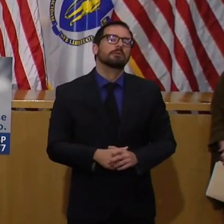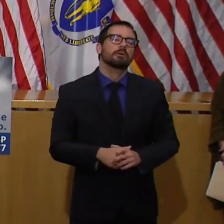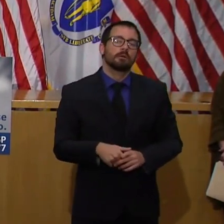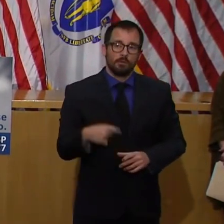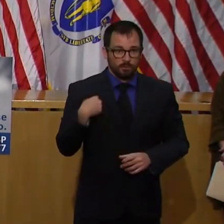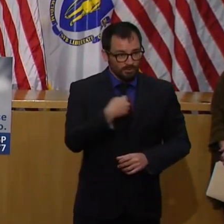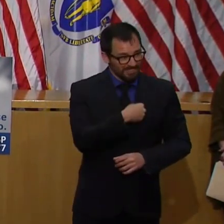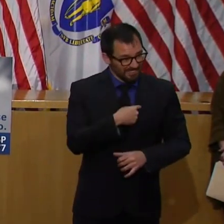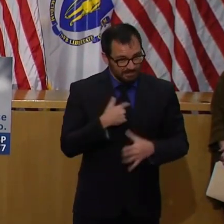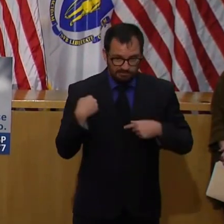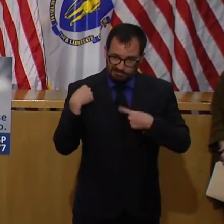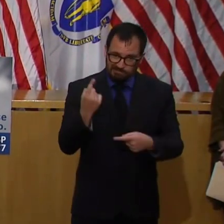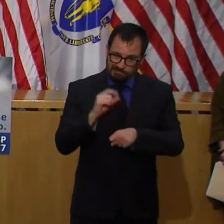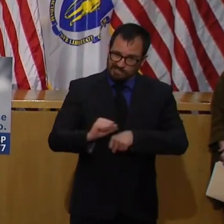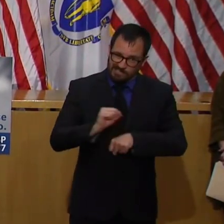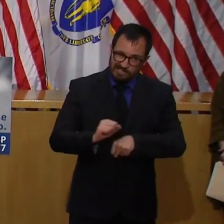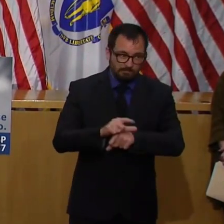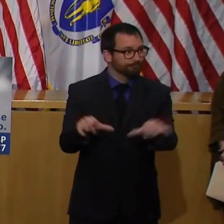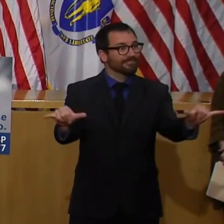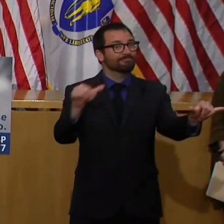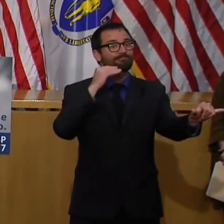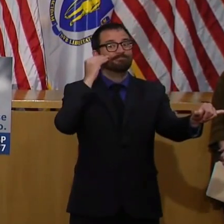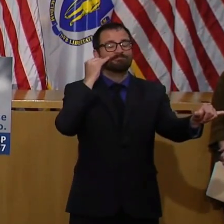DISEASE BUT THIS IS YOUR CHANCE TO BE PART OF THE FIGHT AGAINST